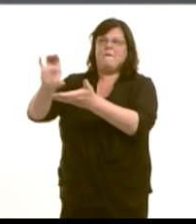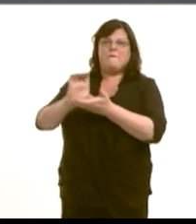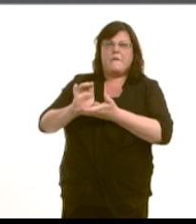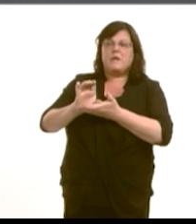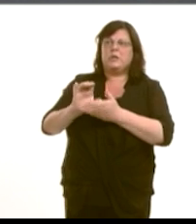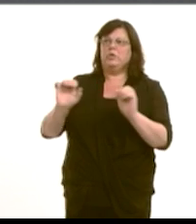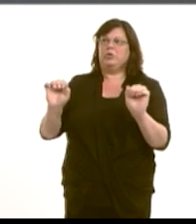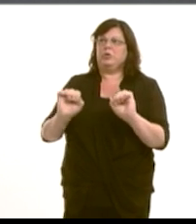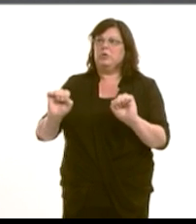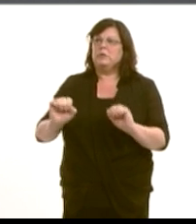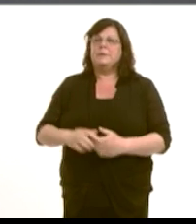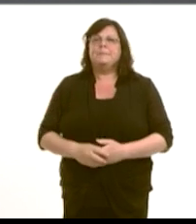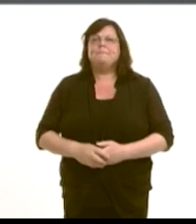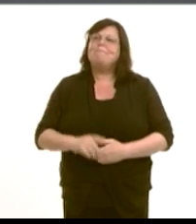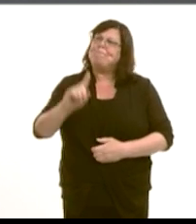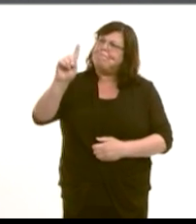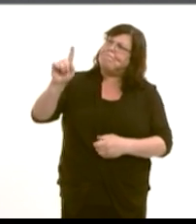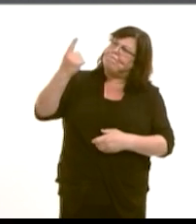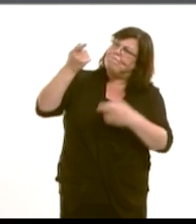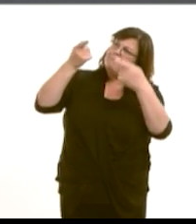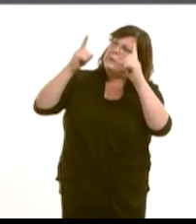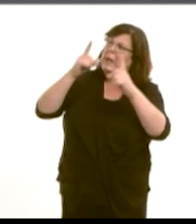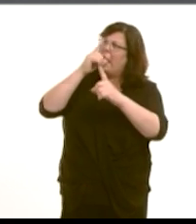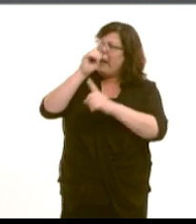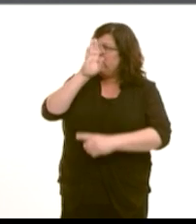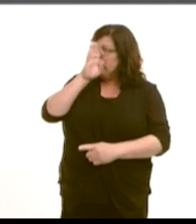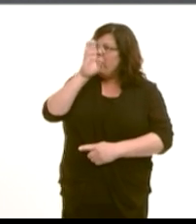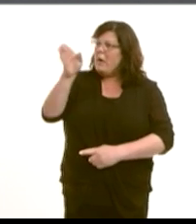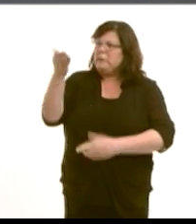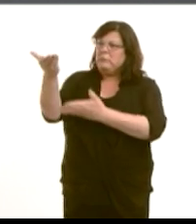What opportunity would the First Minister have to negotiate directly with Europe about